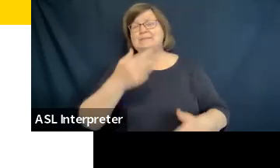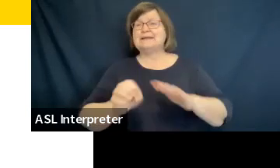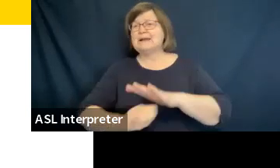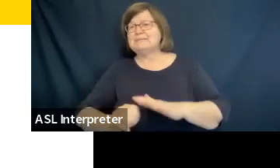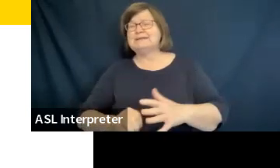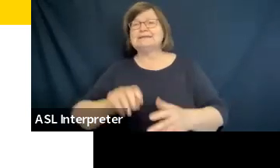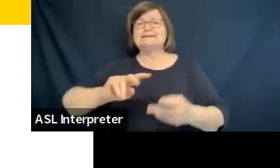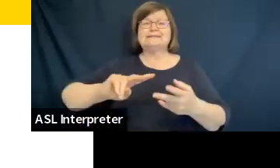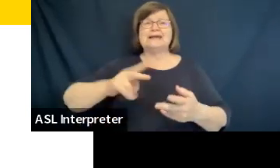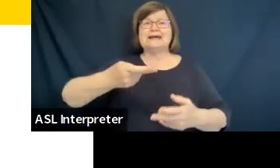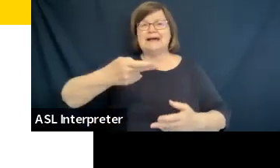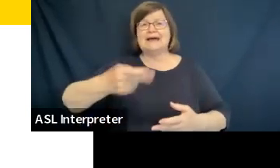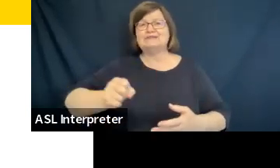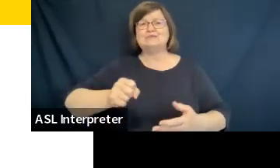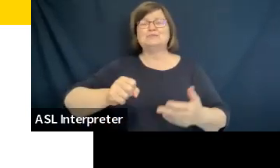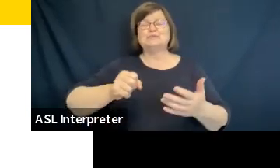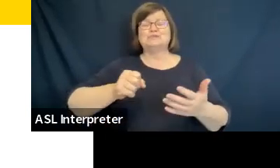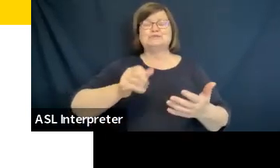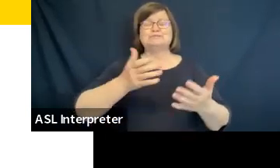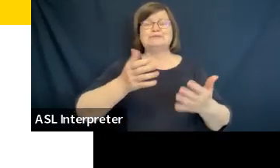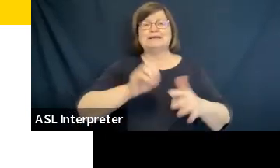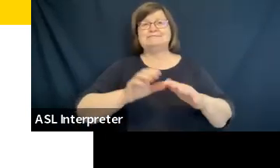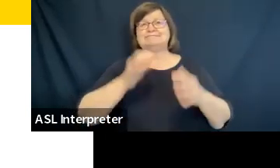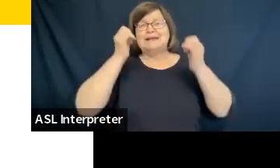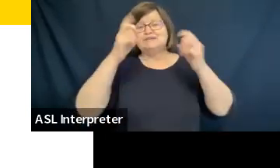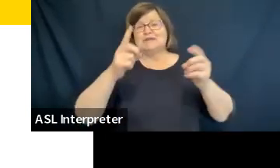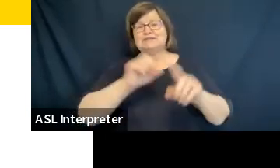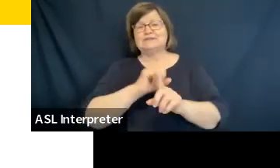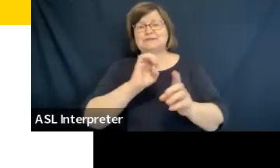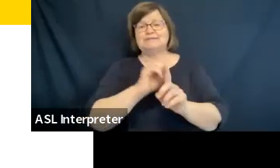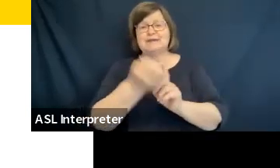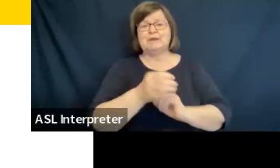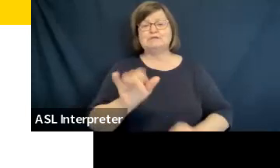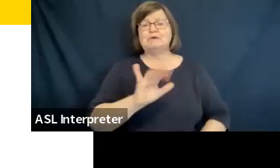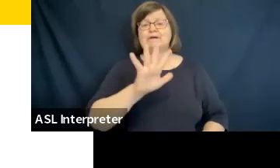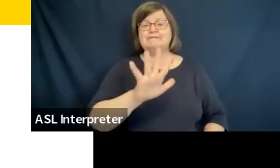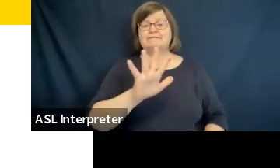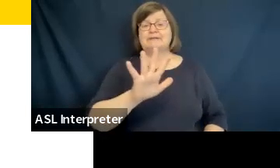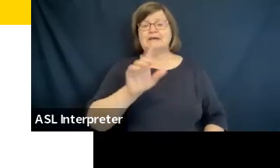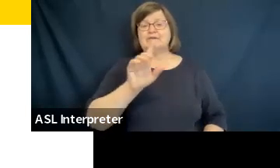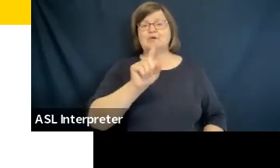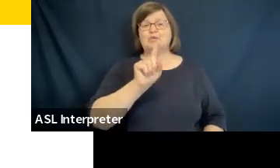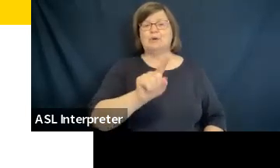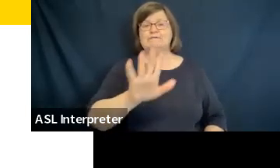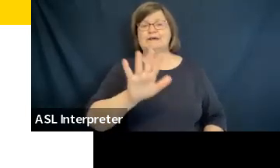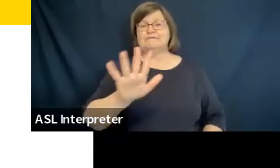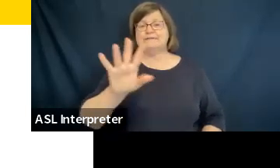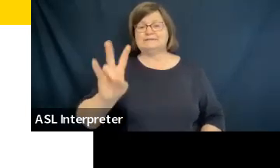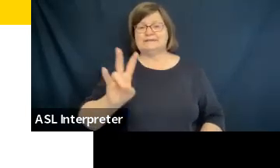other entities. Finally Section 1557 of the Affordable Care Act prohibits discrimination